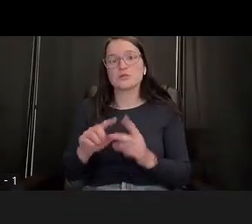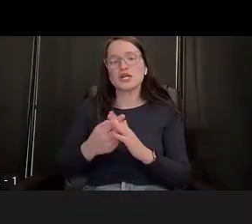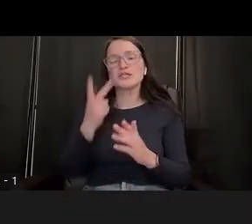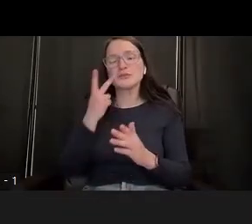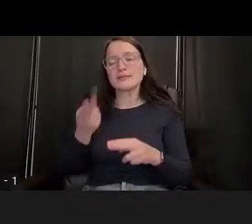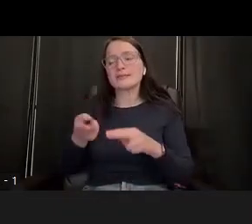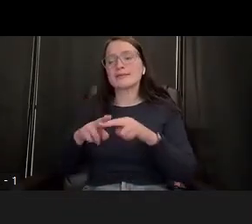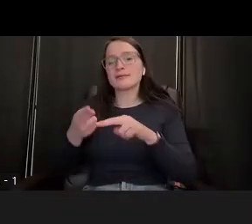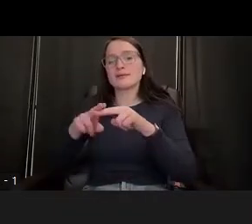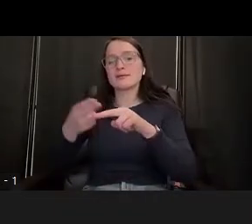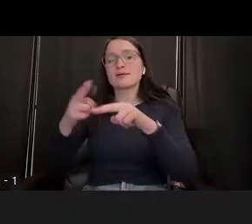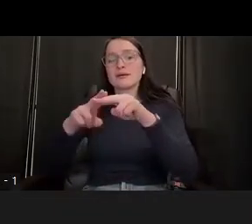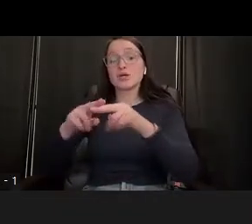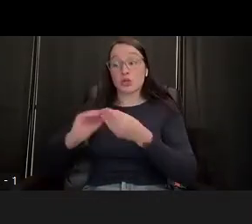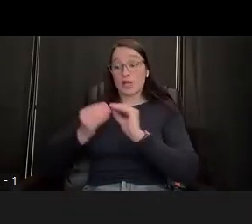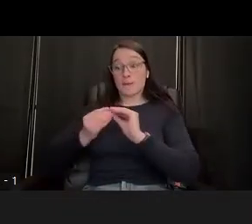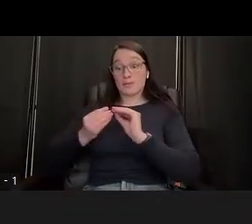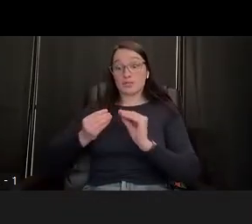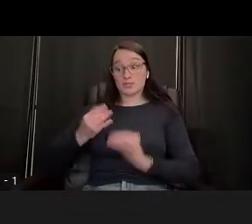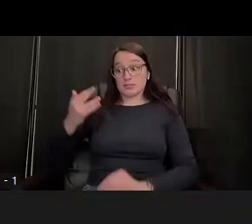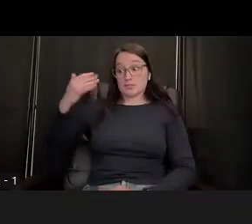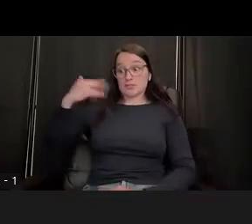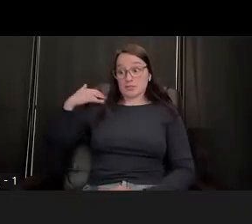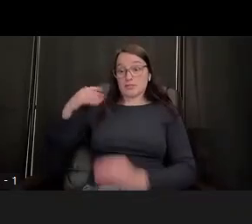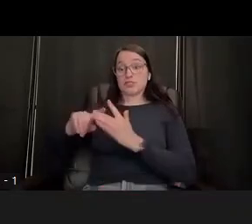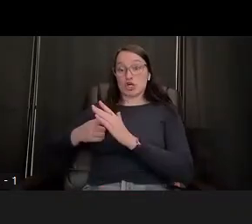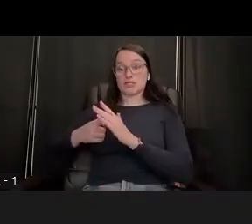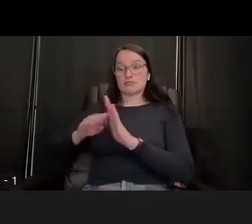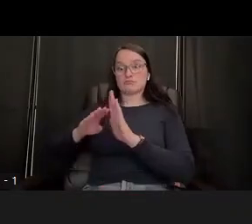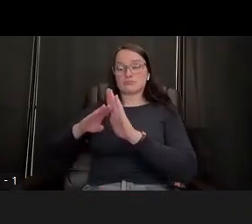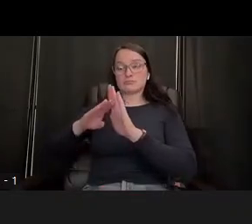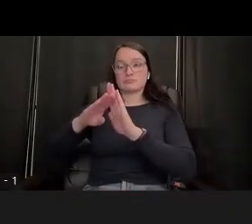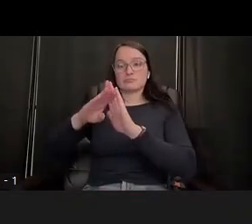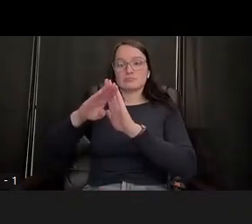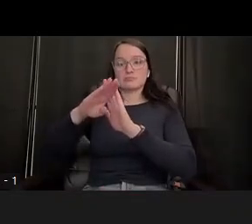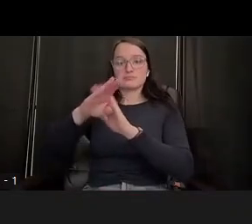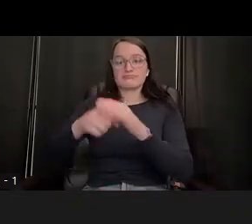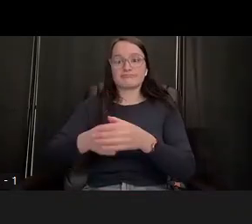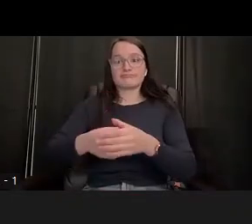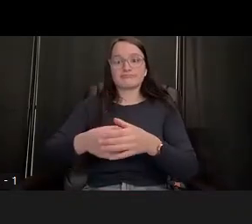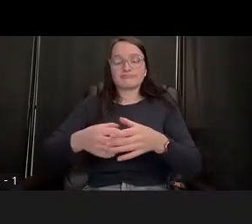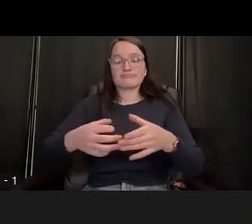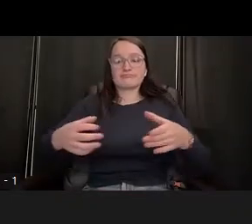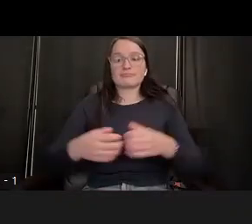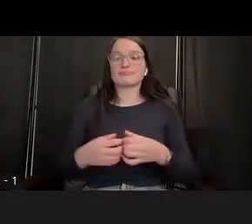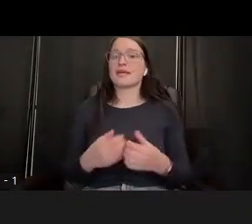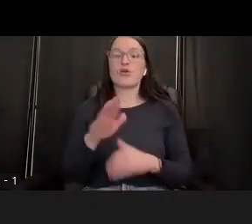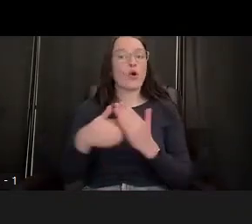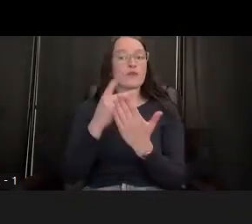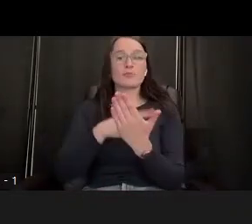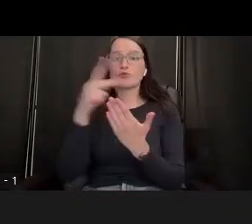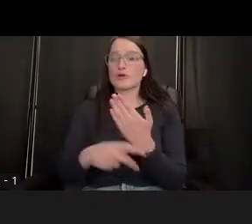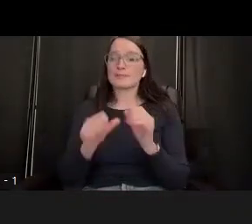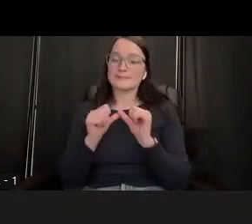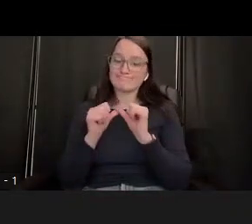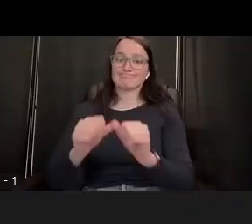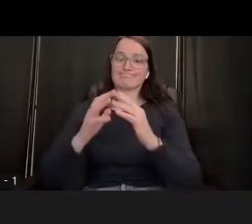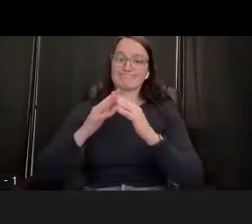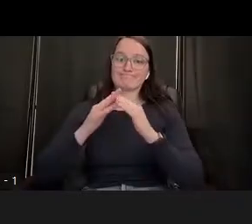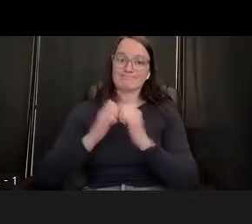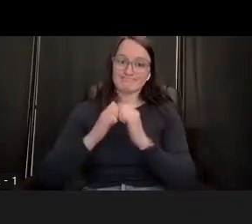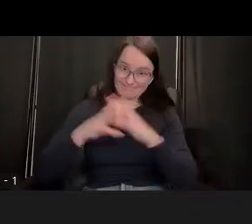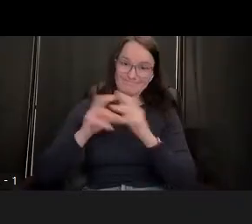years continued to grow over time and all of those programs are still in play. Um in 1999 the state